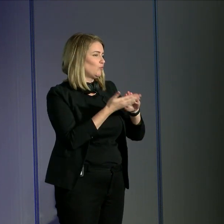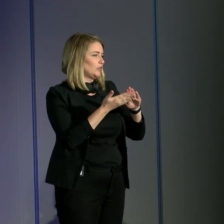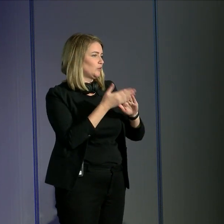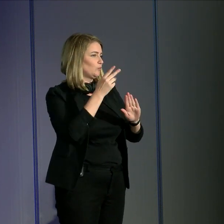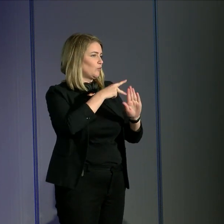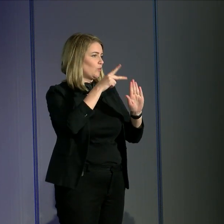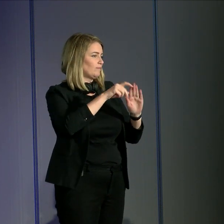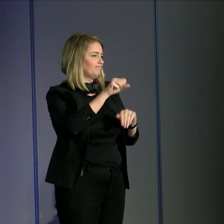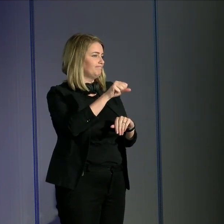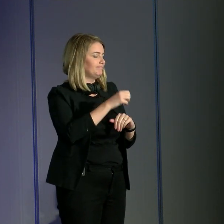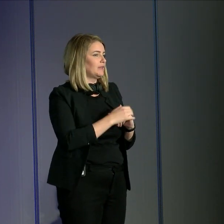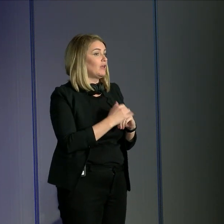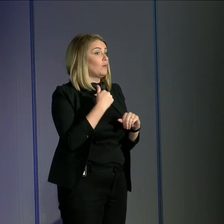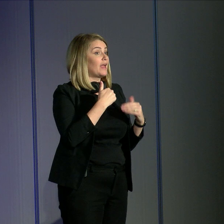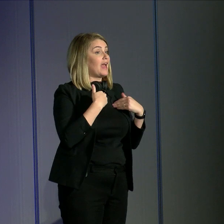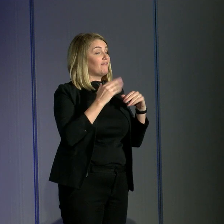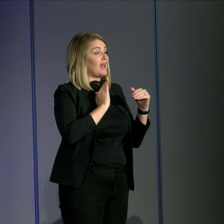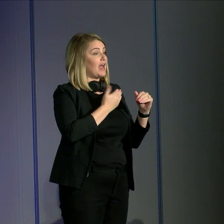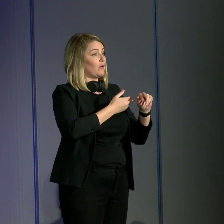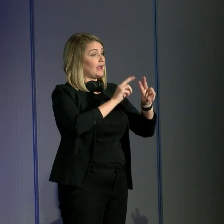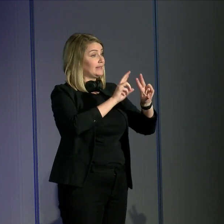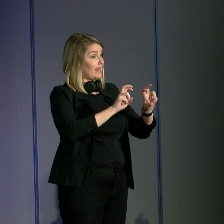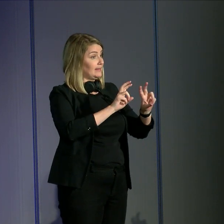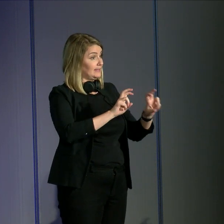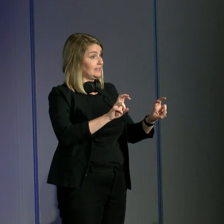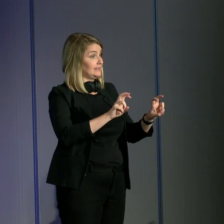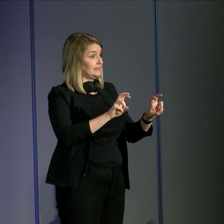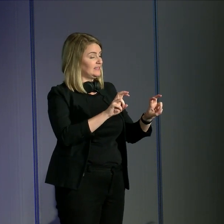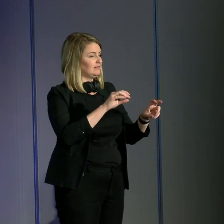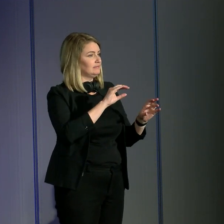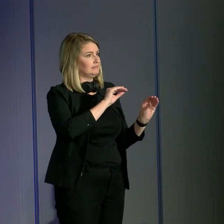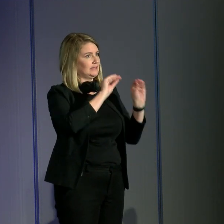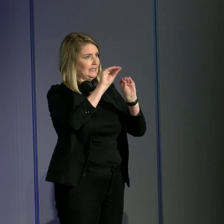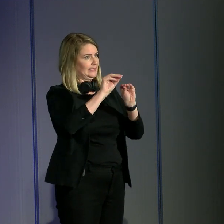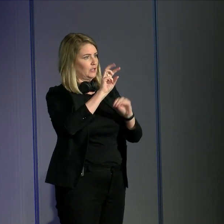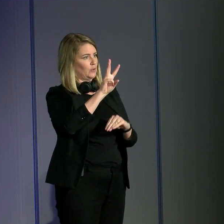So we've got our analysis, which we put in workspaces.